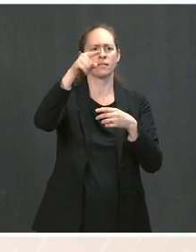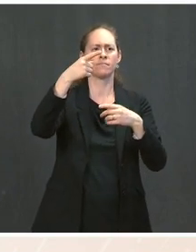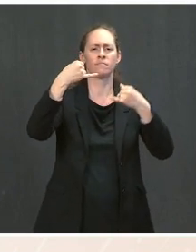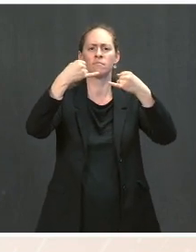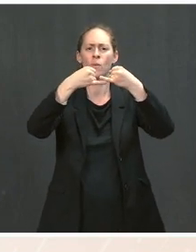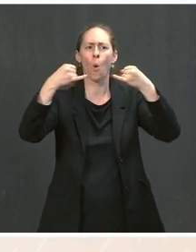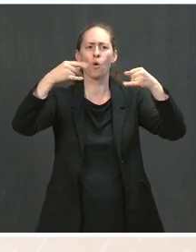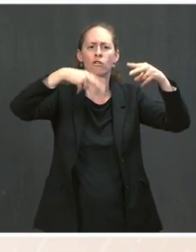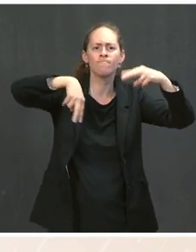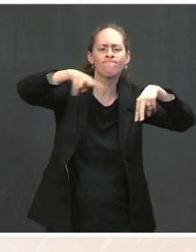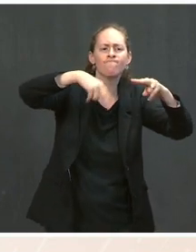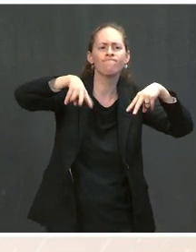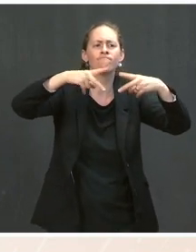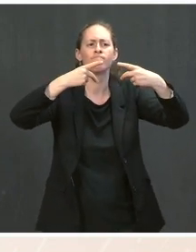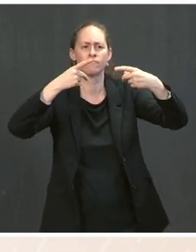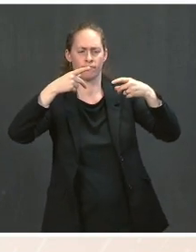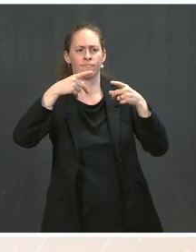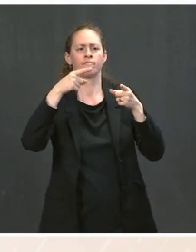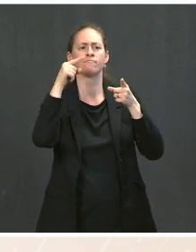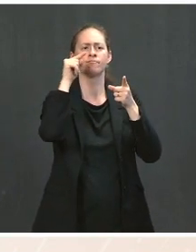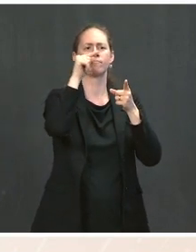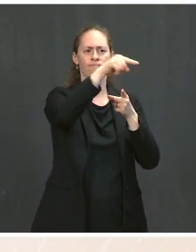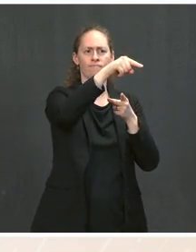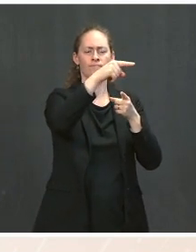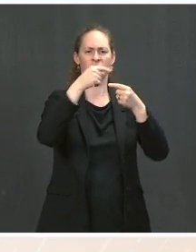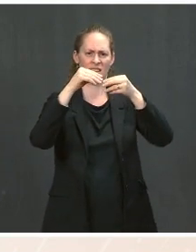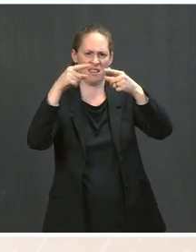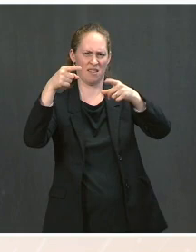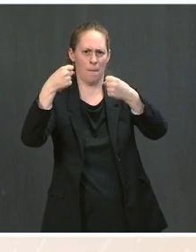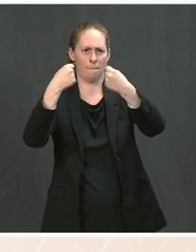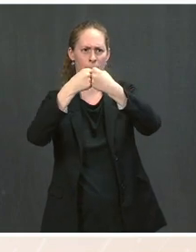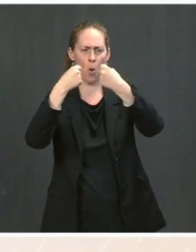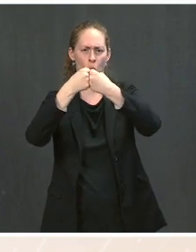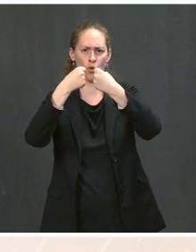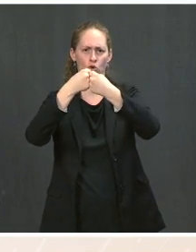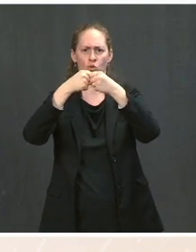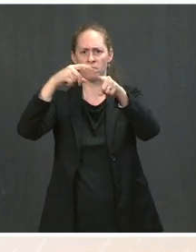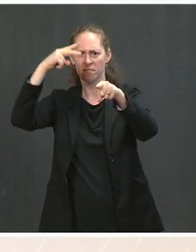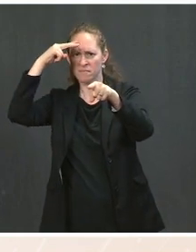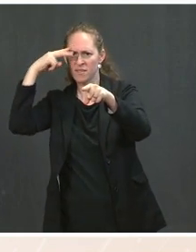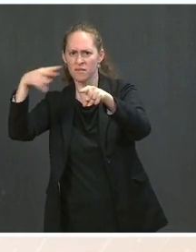to the Mexican border. >> Ms. Psaki: Yeah. The Press: And we've seen complaints about shortages at the northern border.